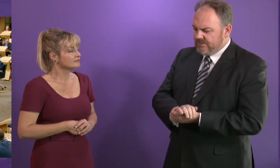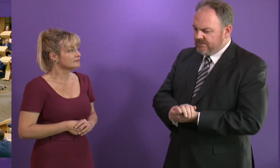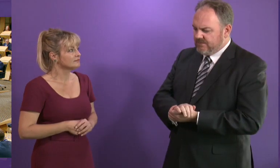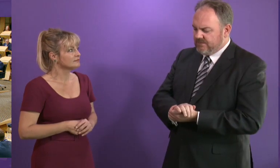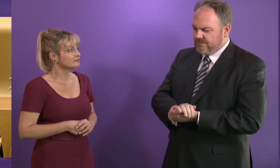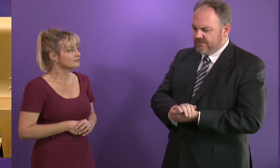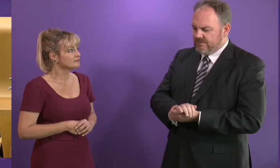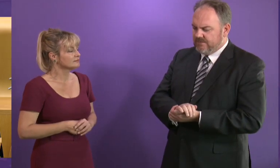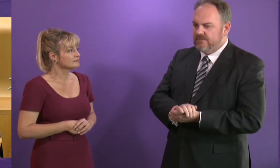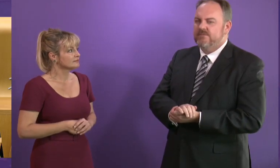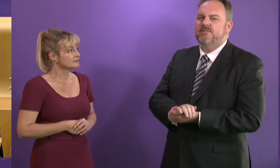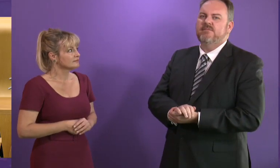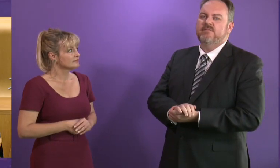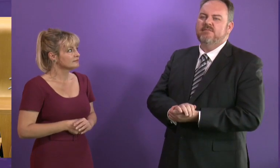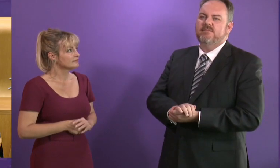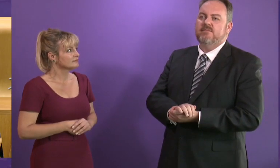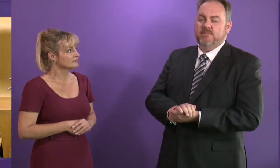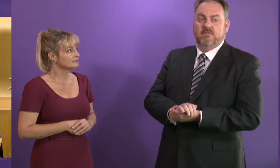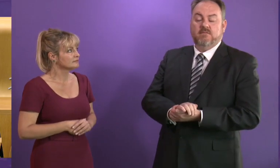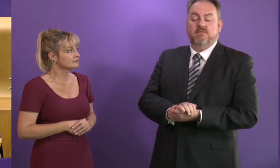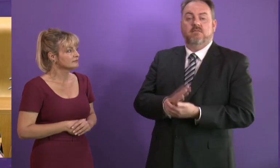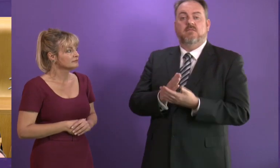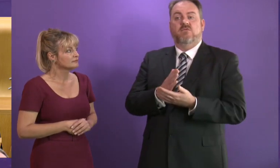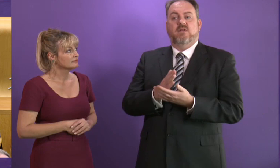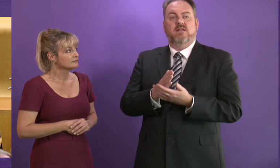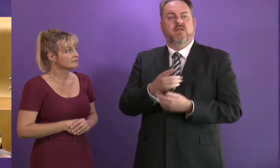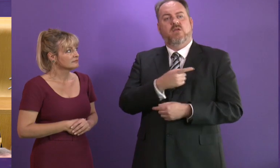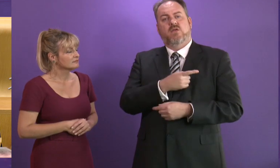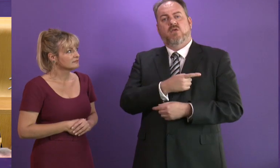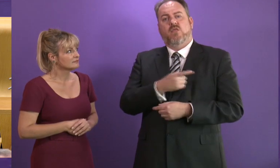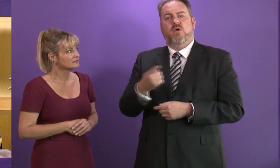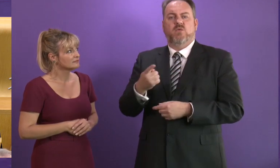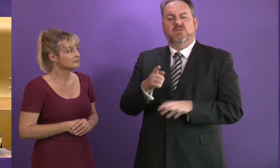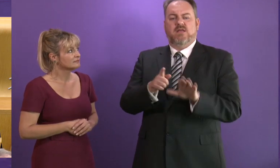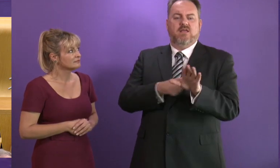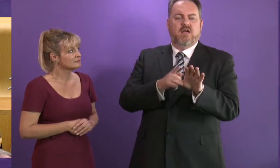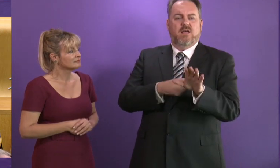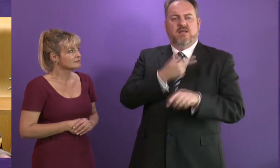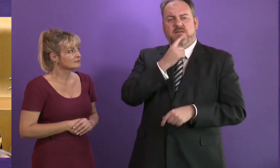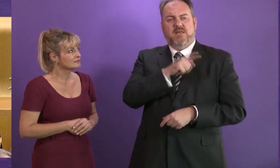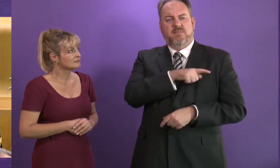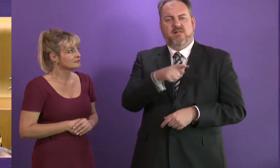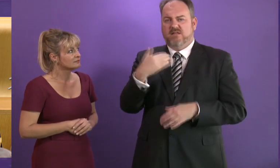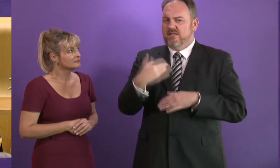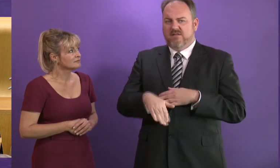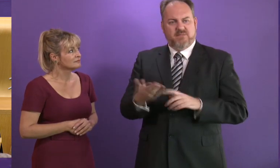The great many young people who have never had a vote on independence deserve to have